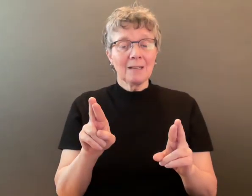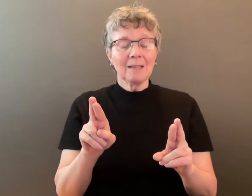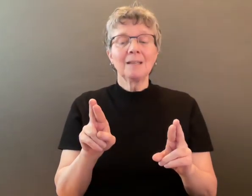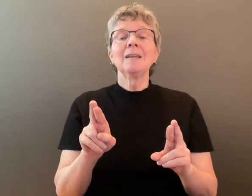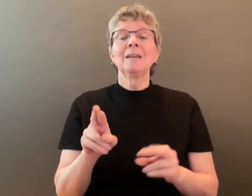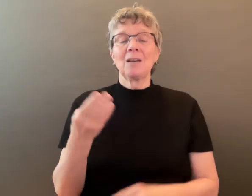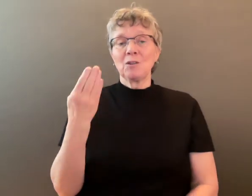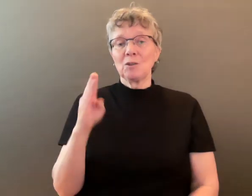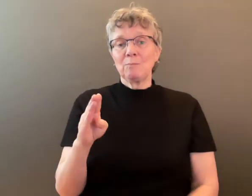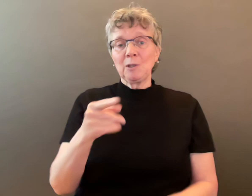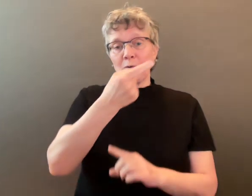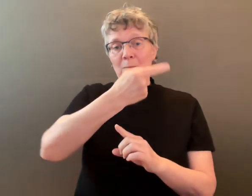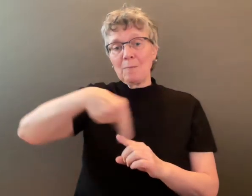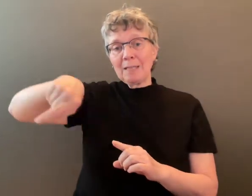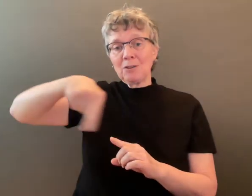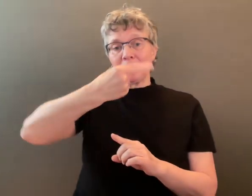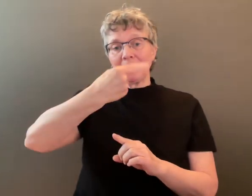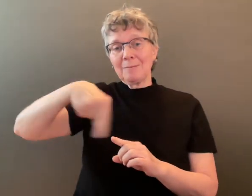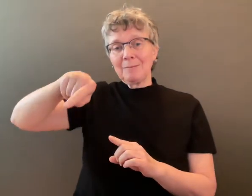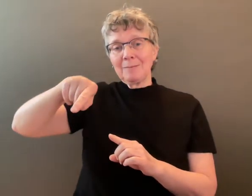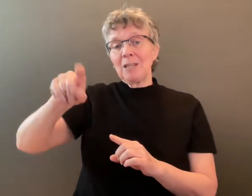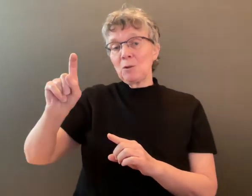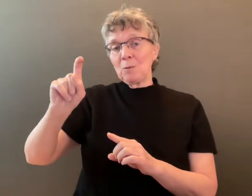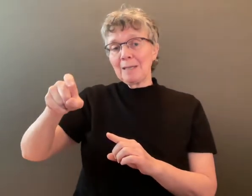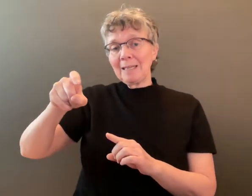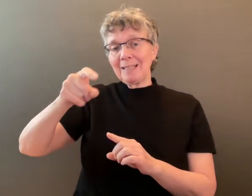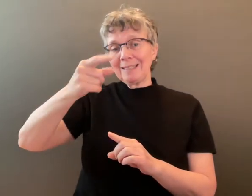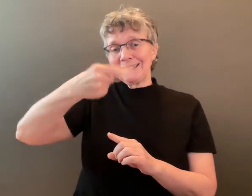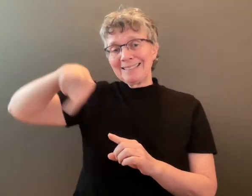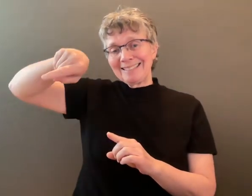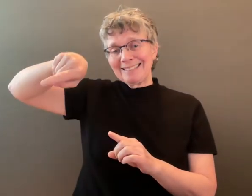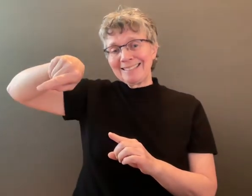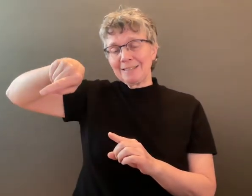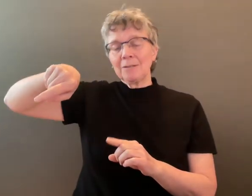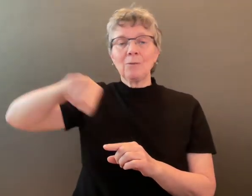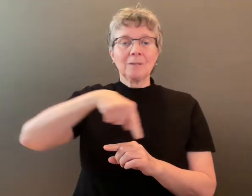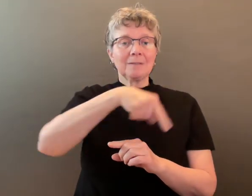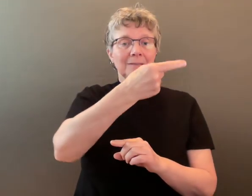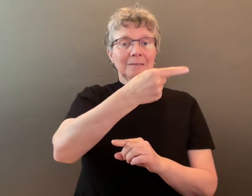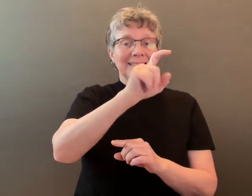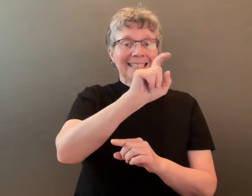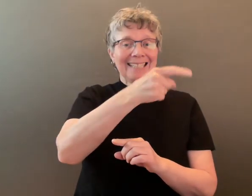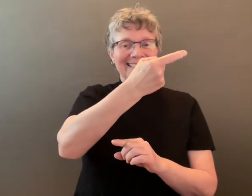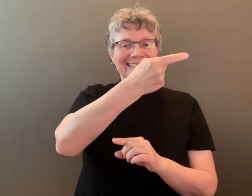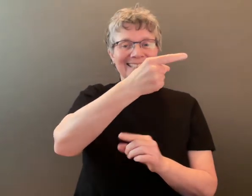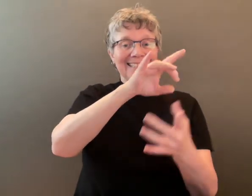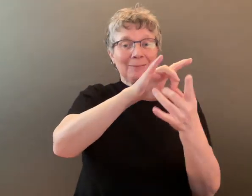pendulum to either side and release it, and the pendulum will start to swing. Once it’s swinging,